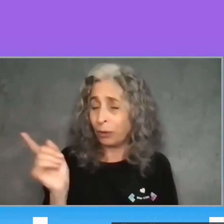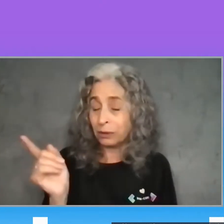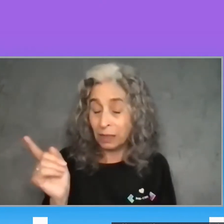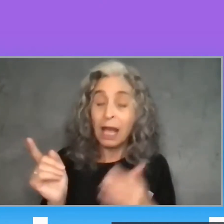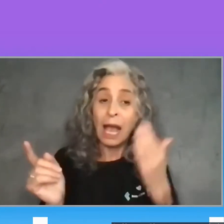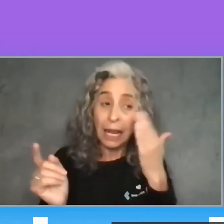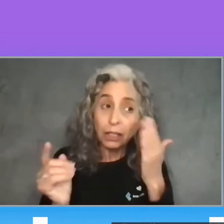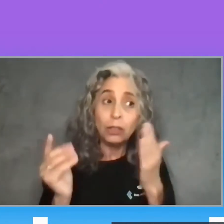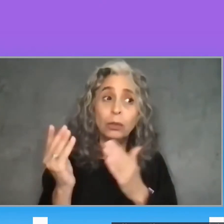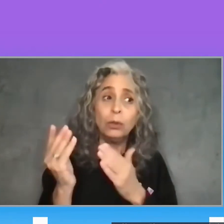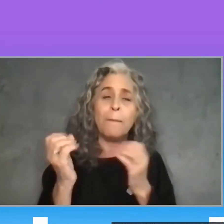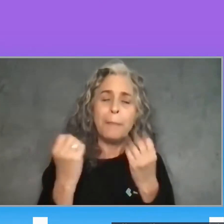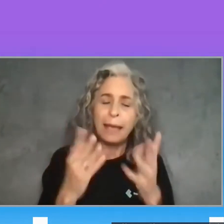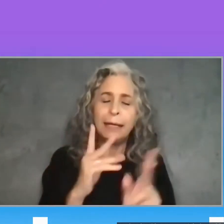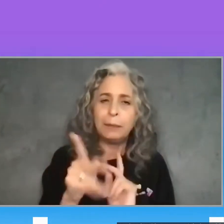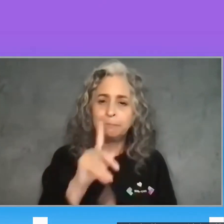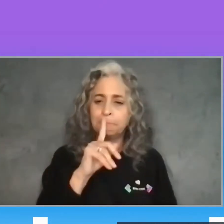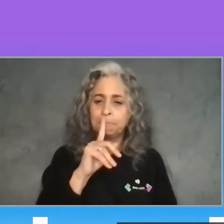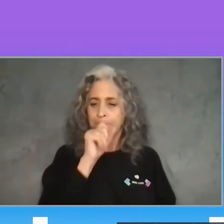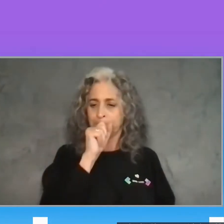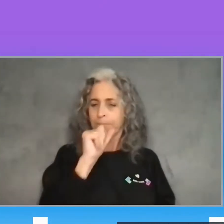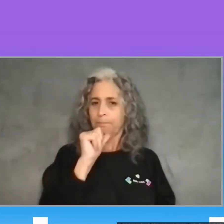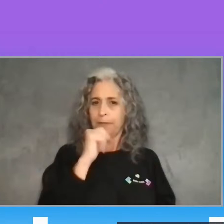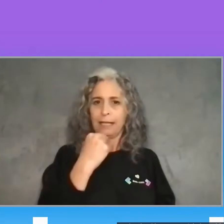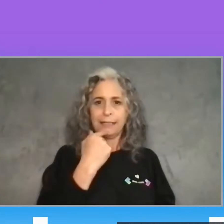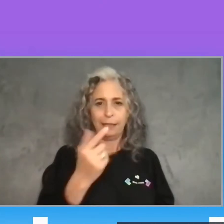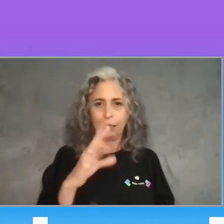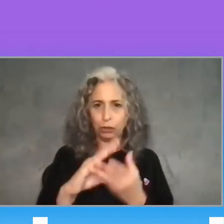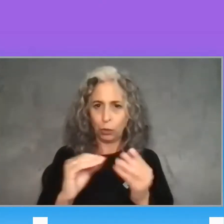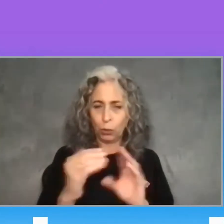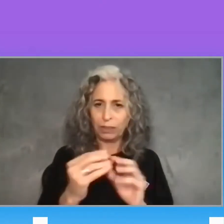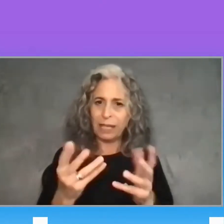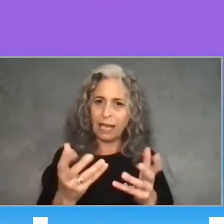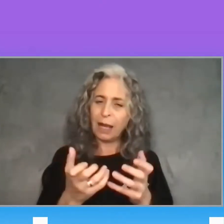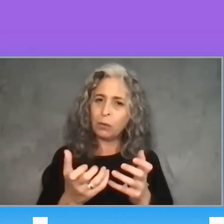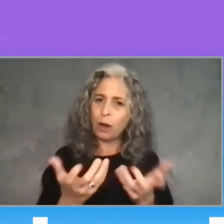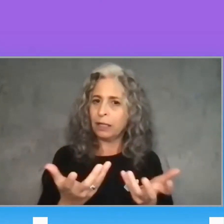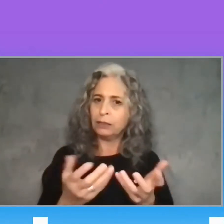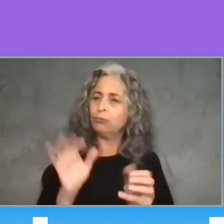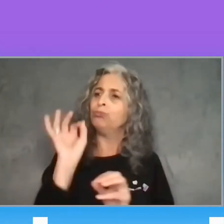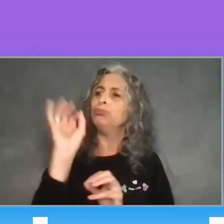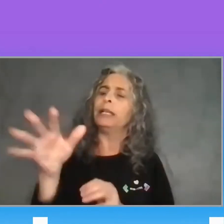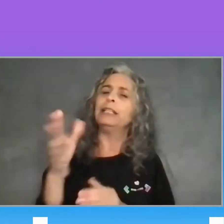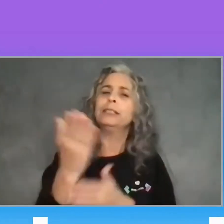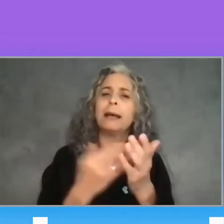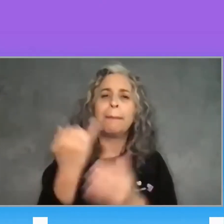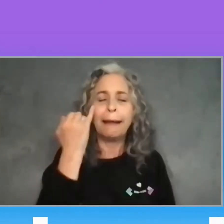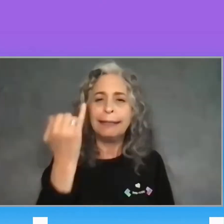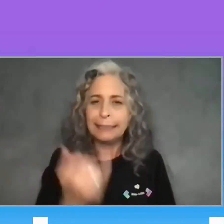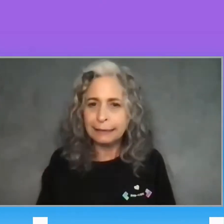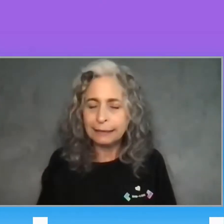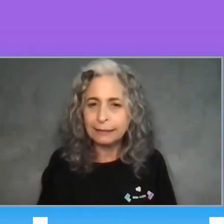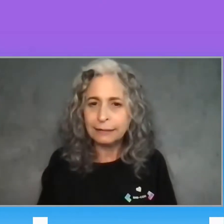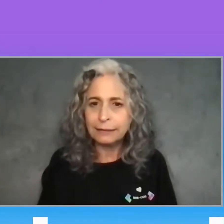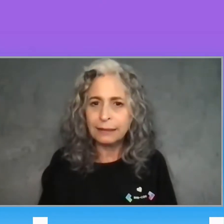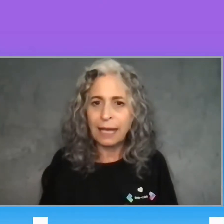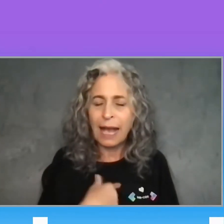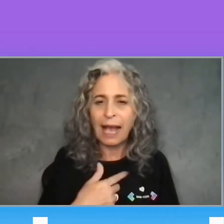I mean, I knew there were stories that weren't being told, and I wanted the pictures to my